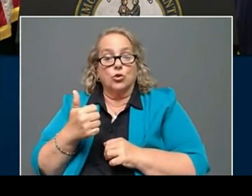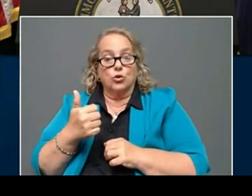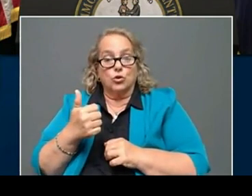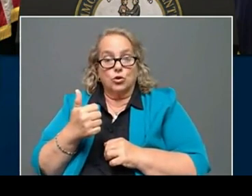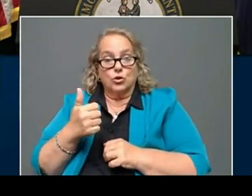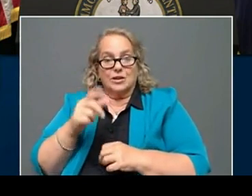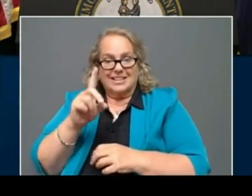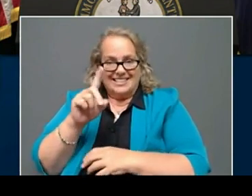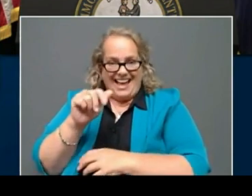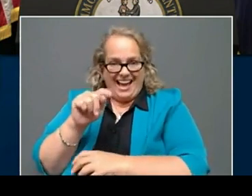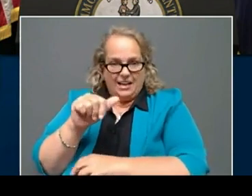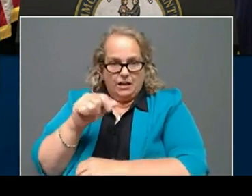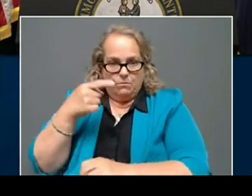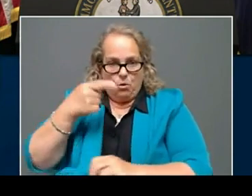this last week,